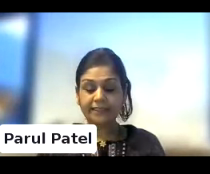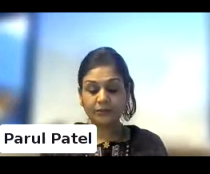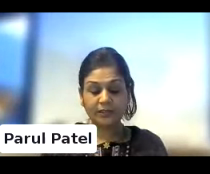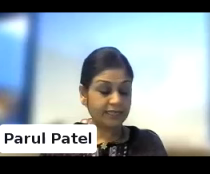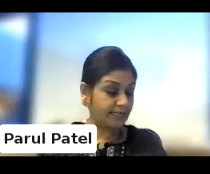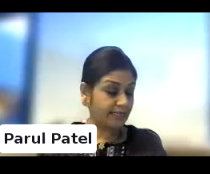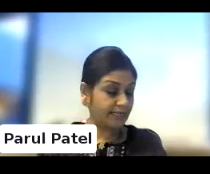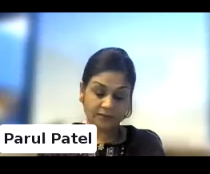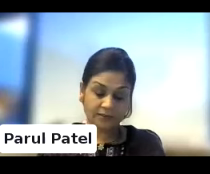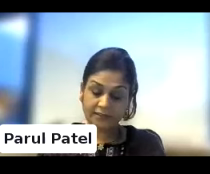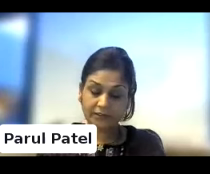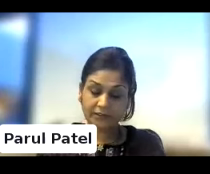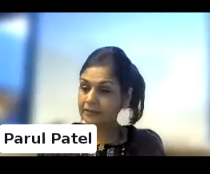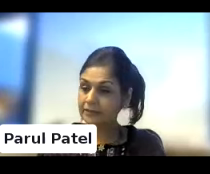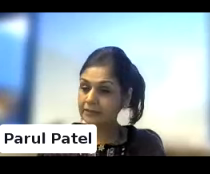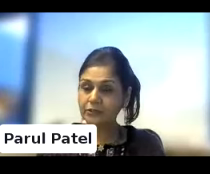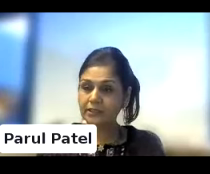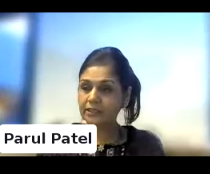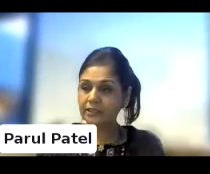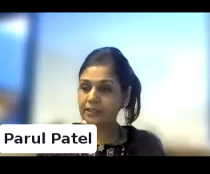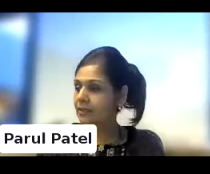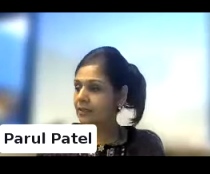Thank you again, thank you everybody for joining.